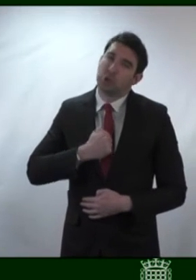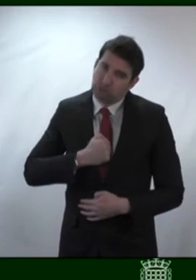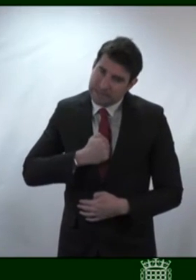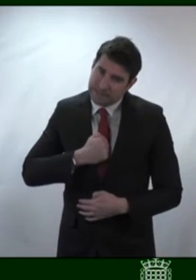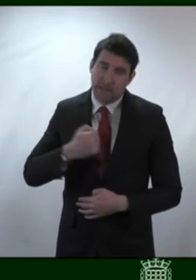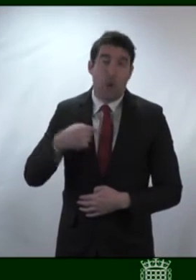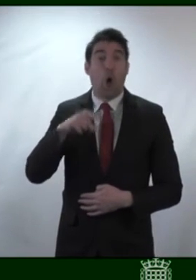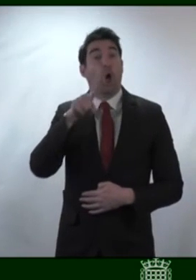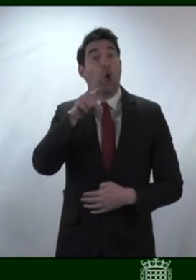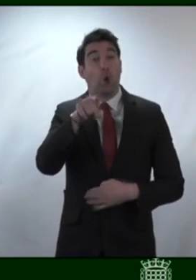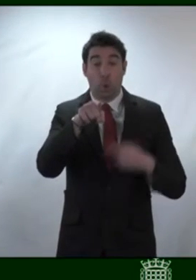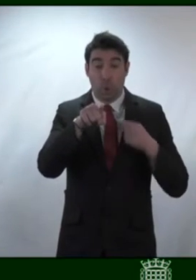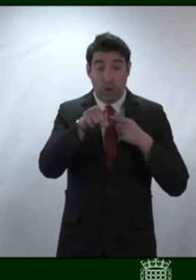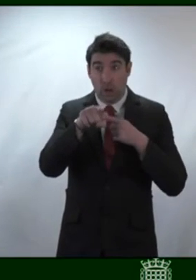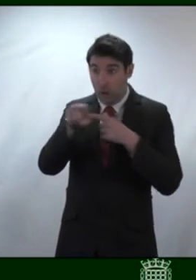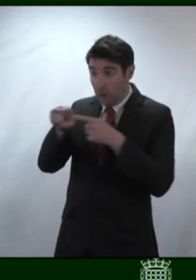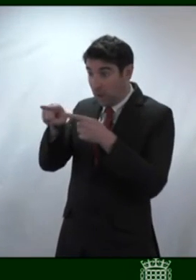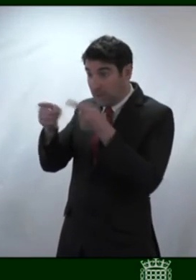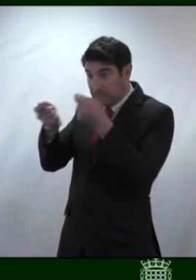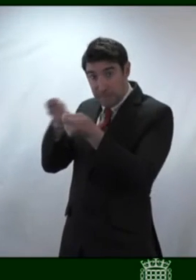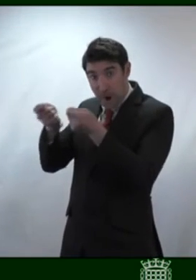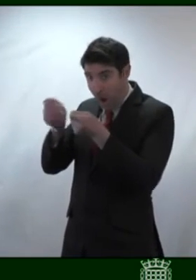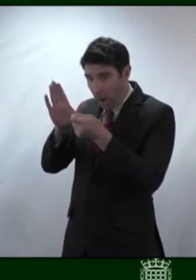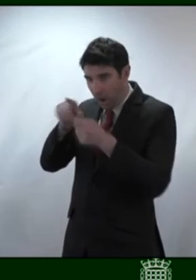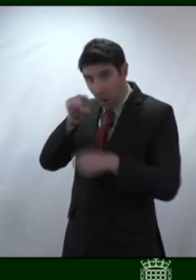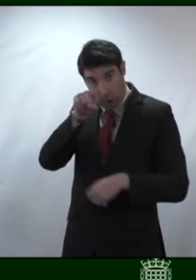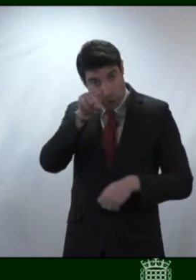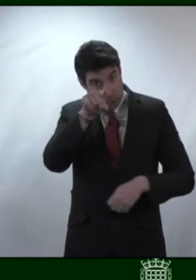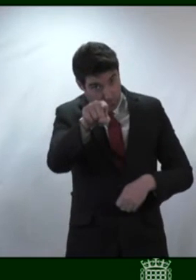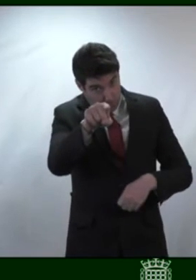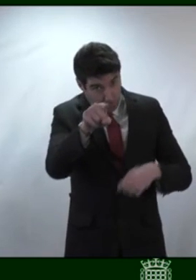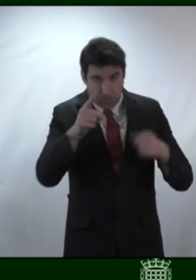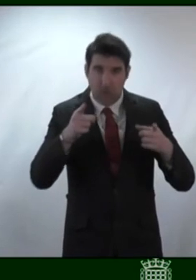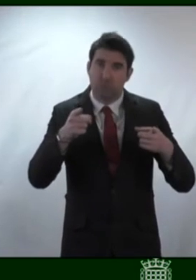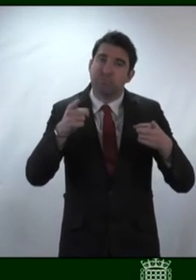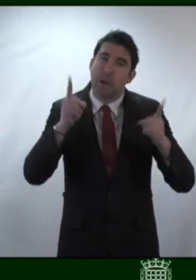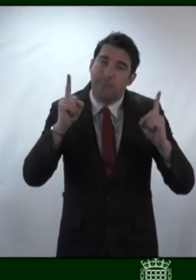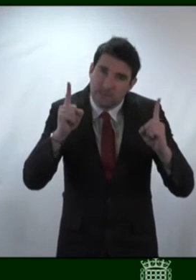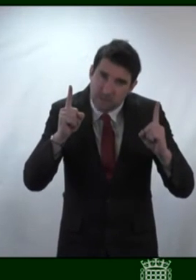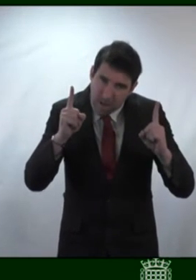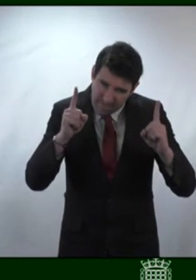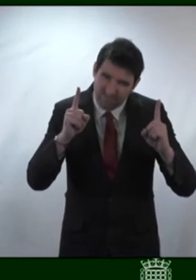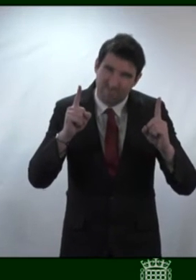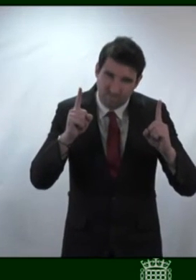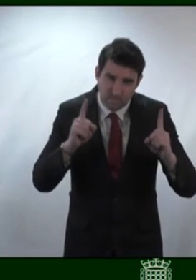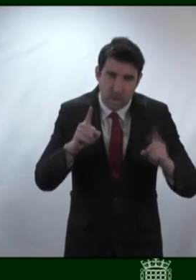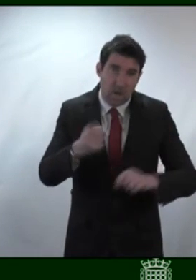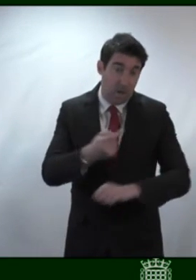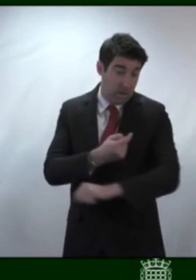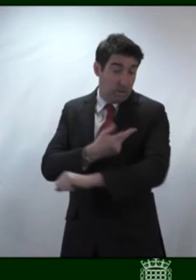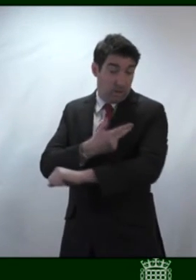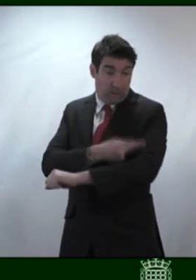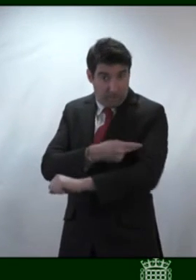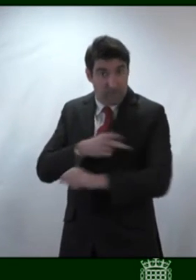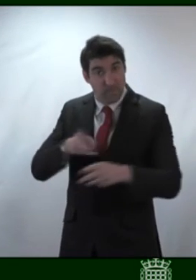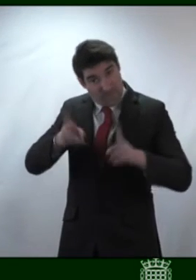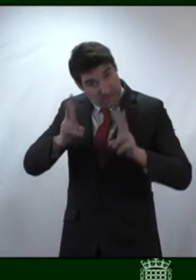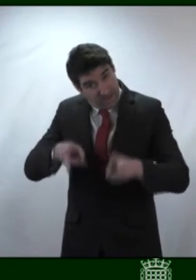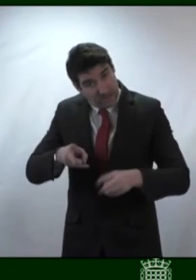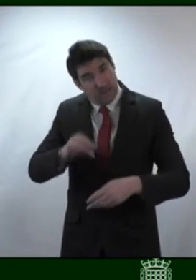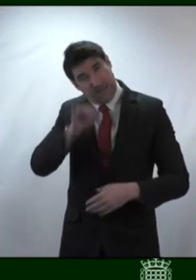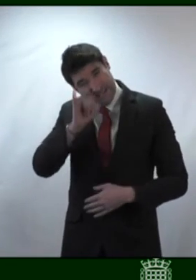There are obstacles that exist across the United Kingdom to the creation of drug consumption rooms,